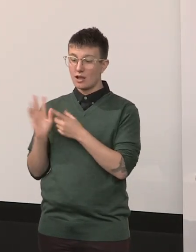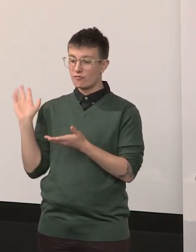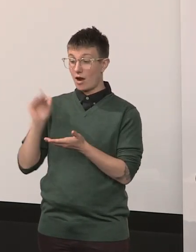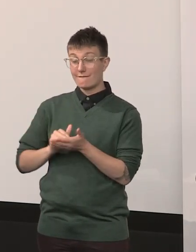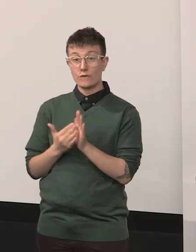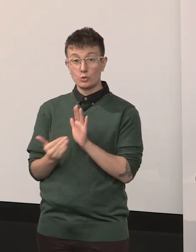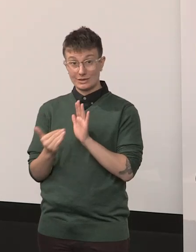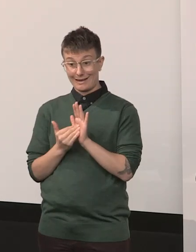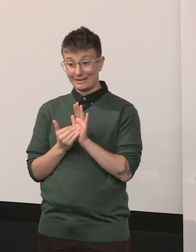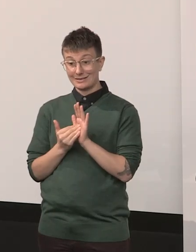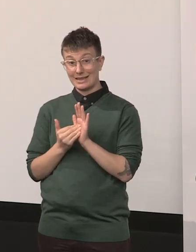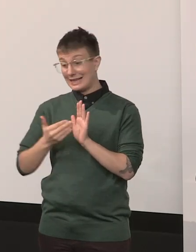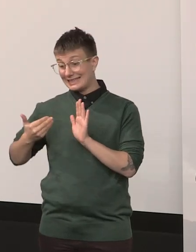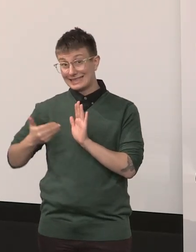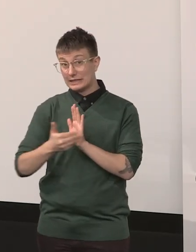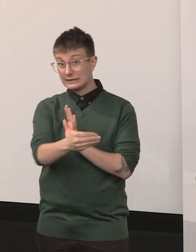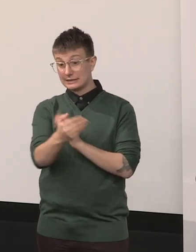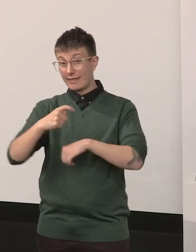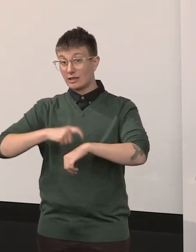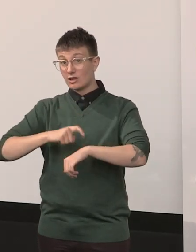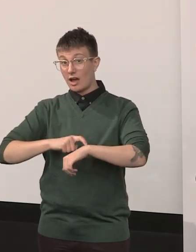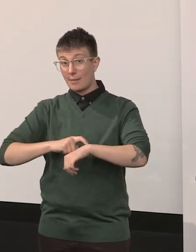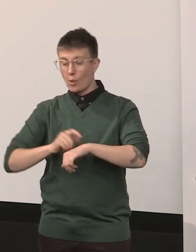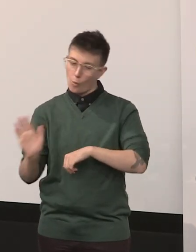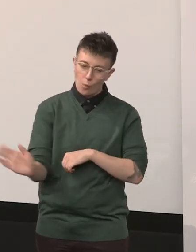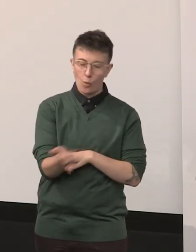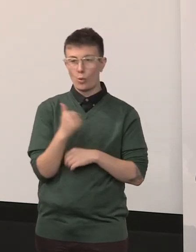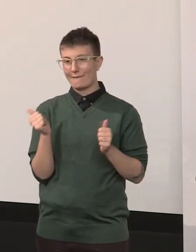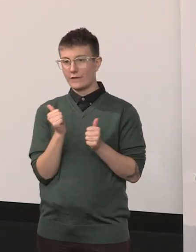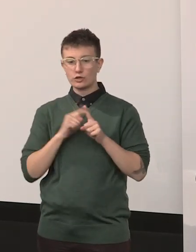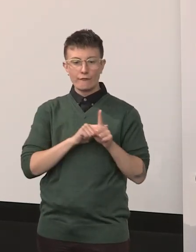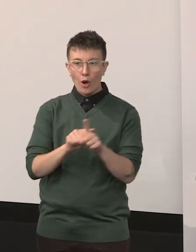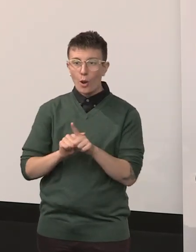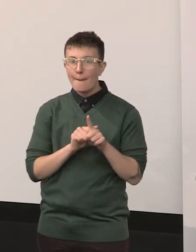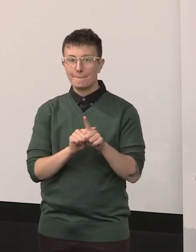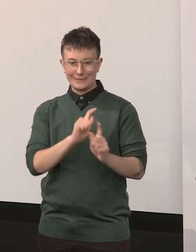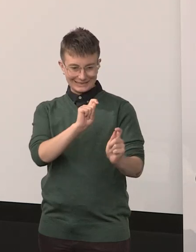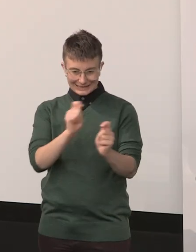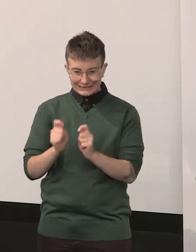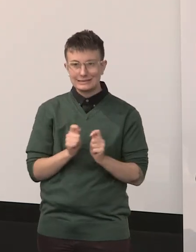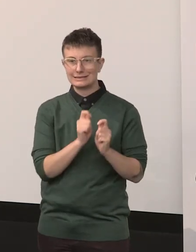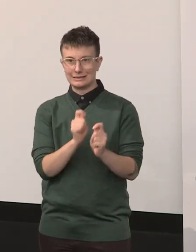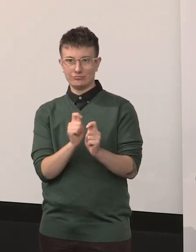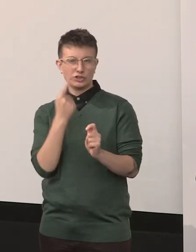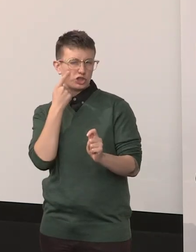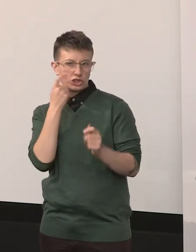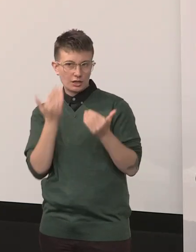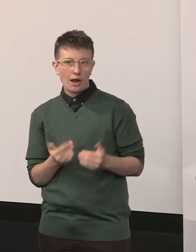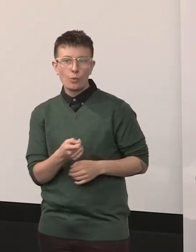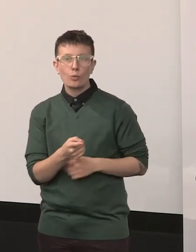compassionate exemption, since 7 June, which is when the two women arrived into the country, that all those are followed up. And to check